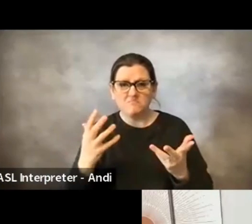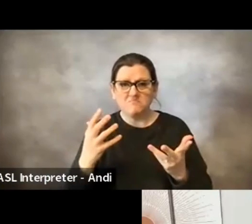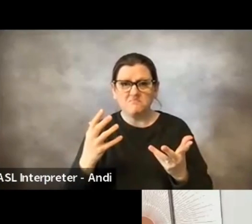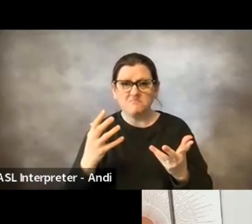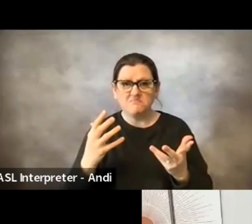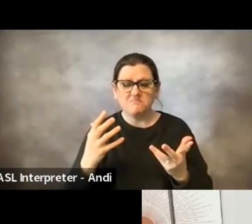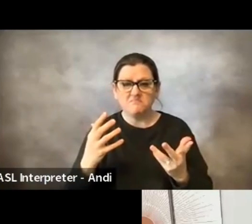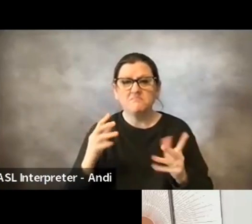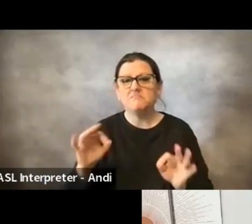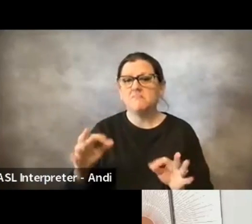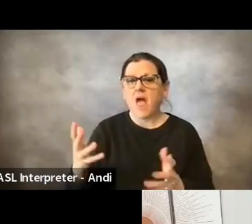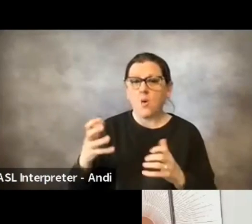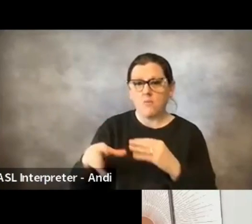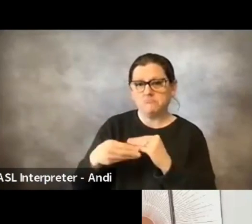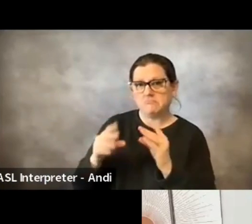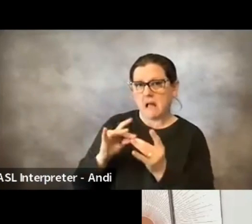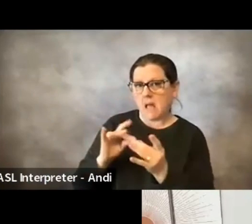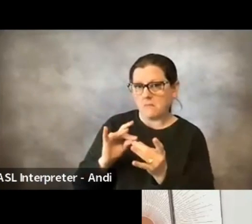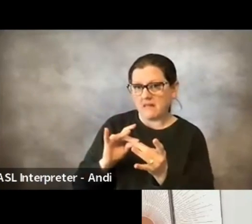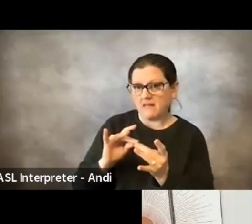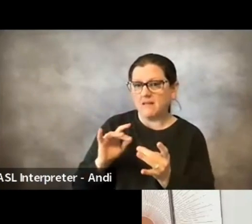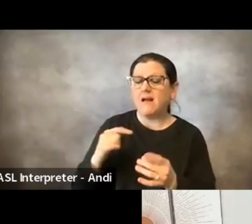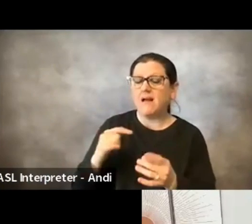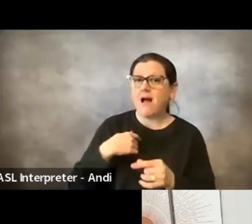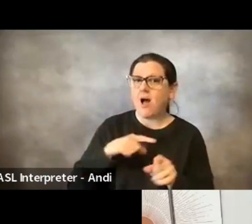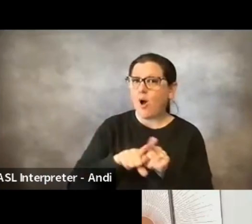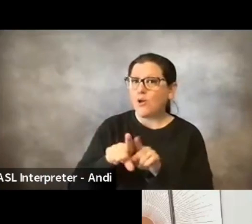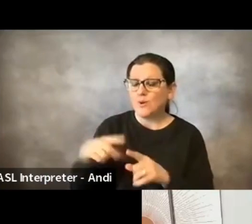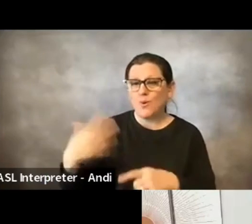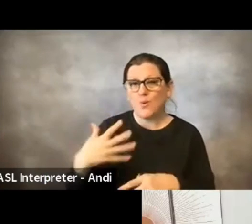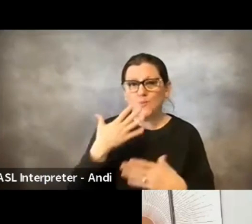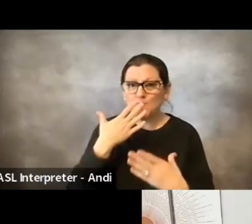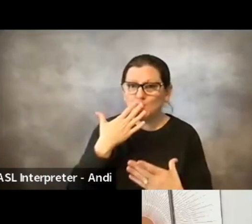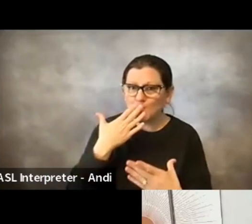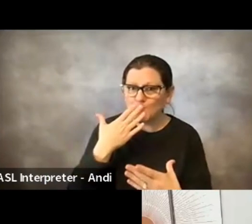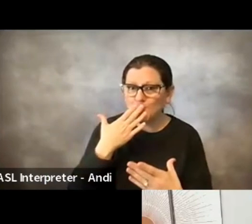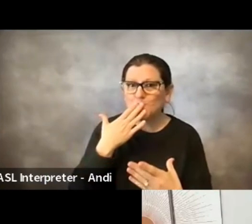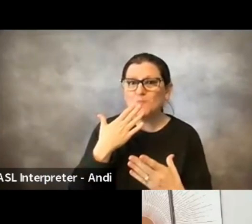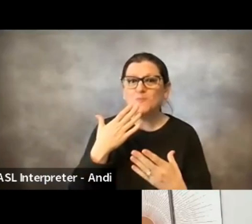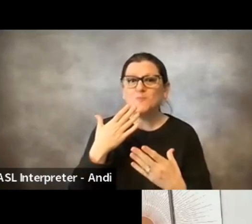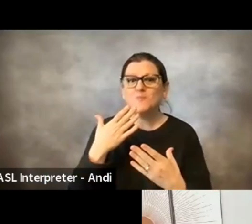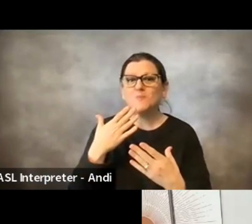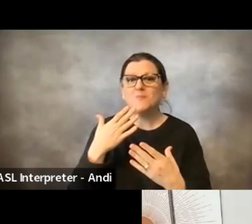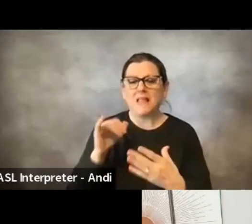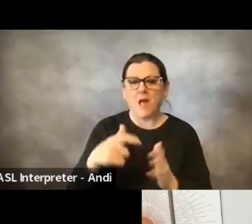just comment that I also was so grateful that it was, you know, required to have the Brain